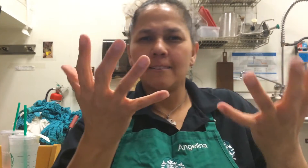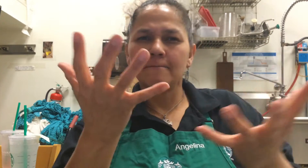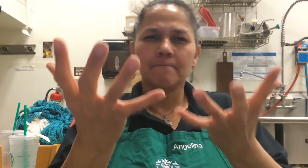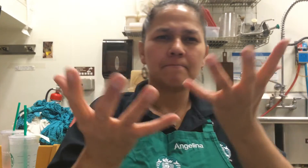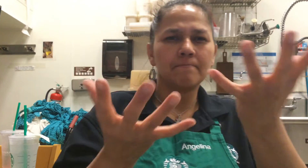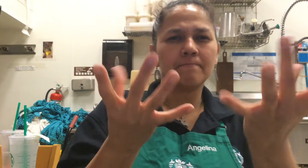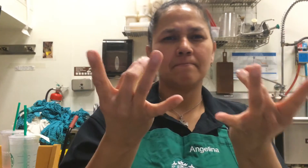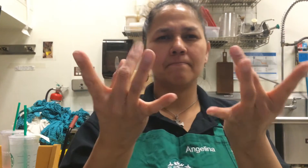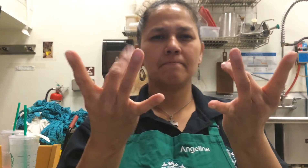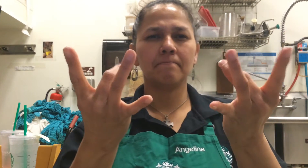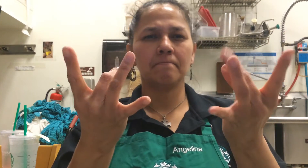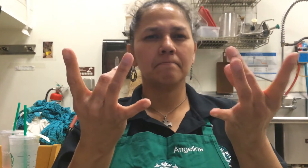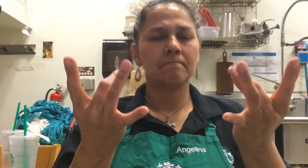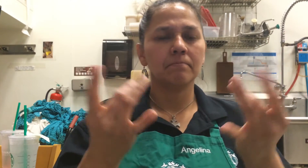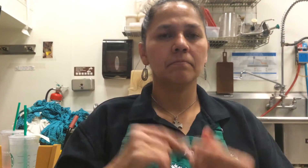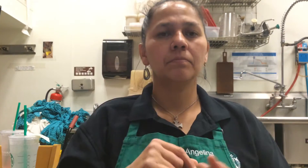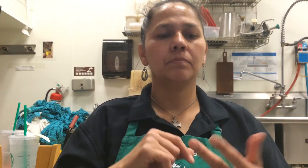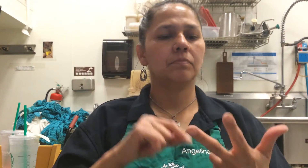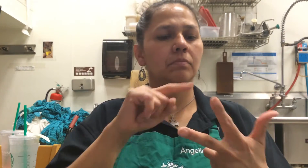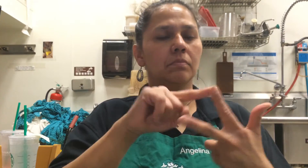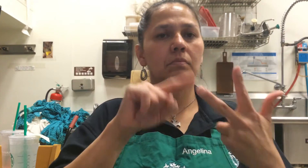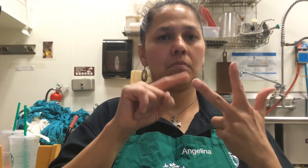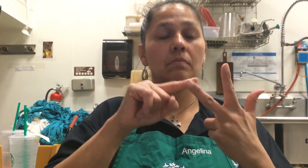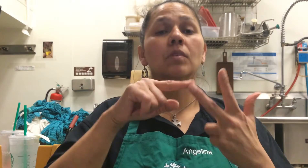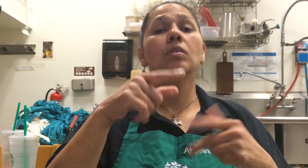I felt that is a sticky issue. Next thing;